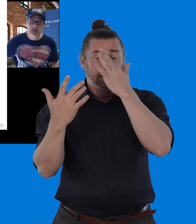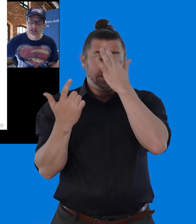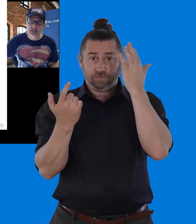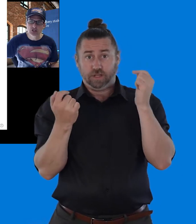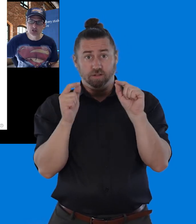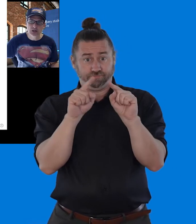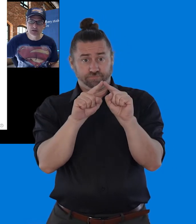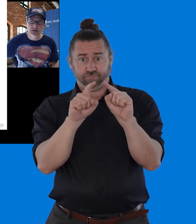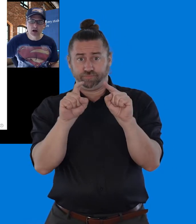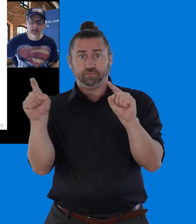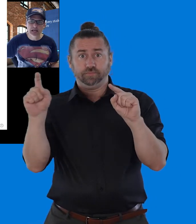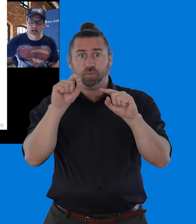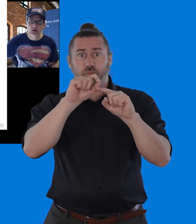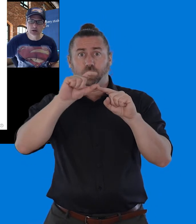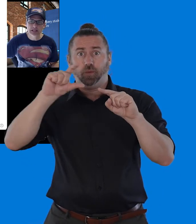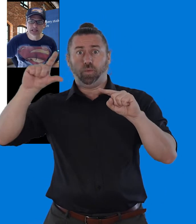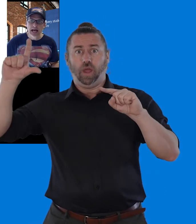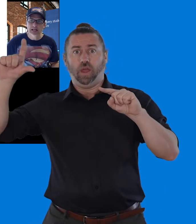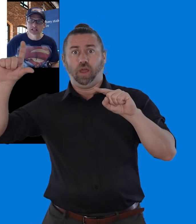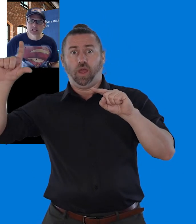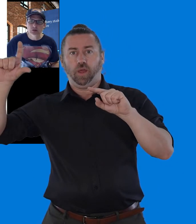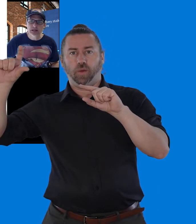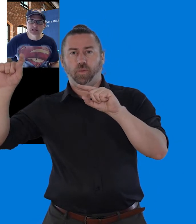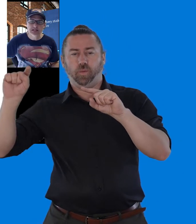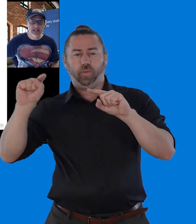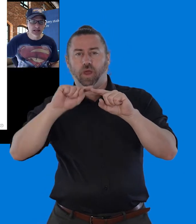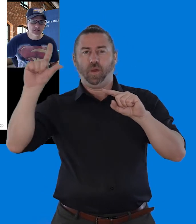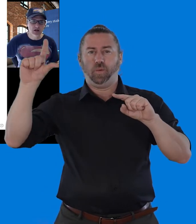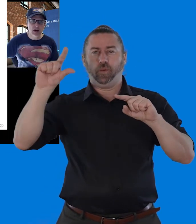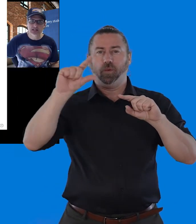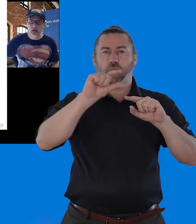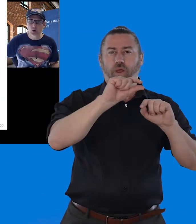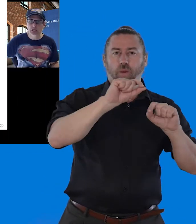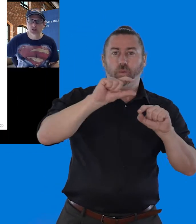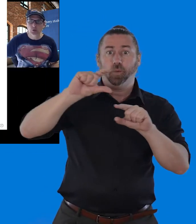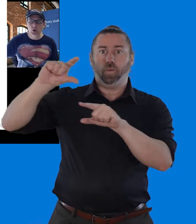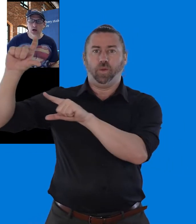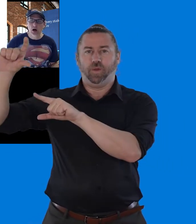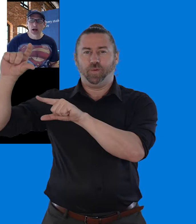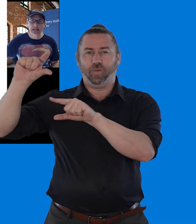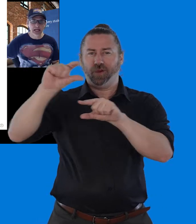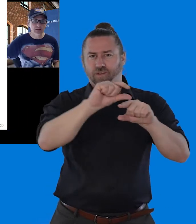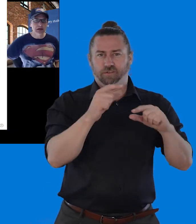It's nice and intuitive, and I can increase and decrease the text size according to what I need.